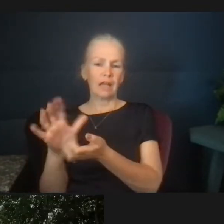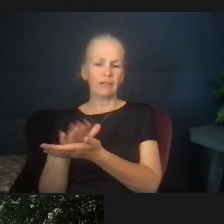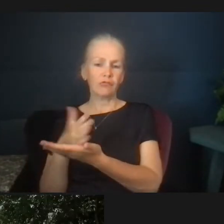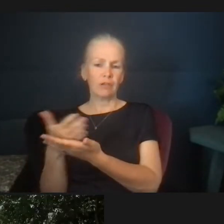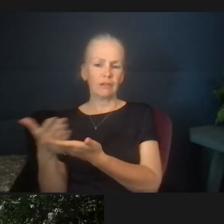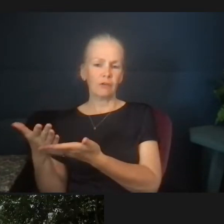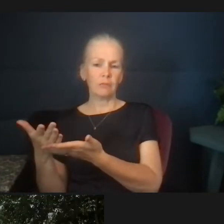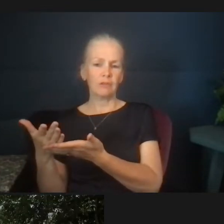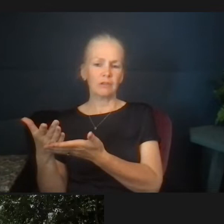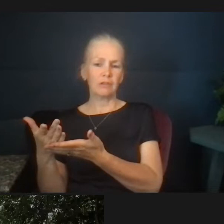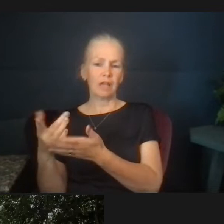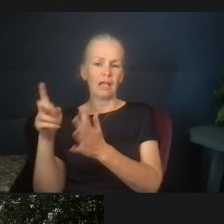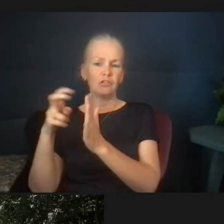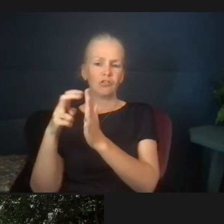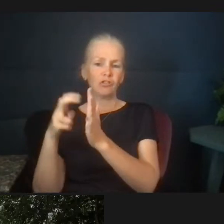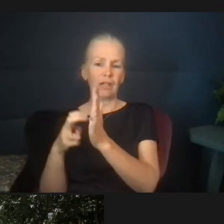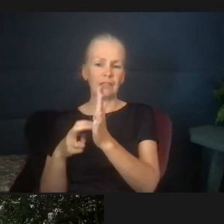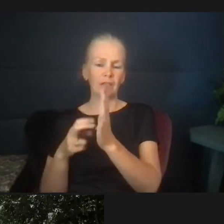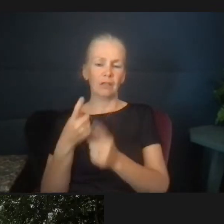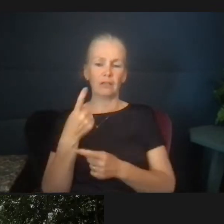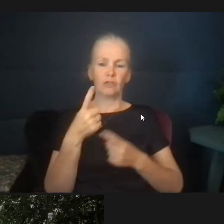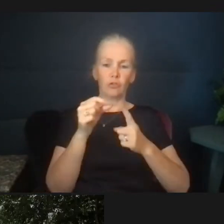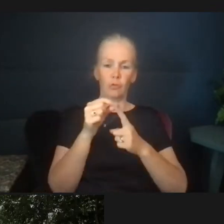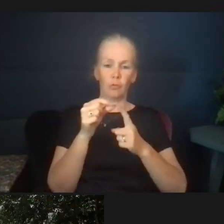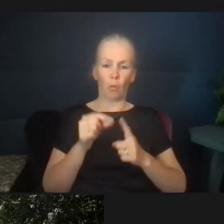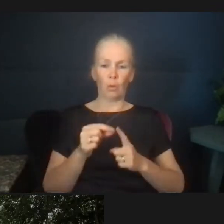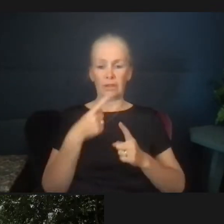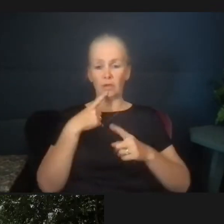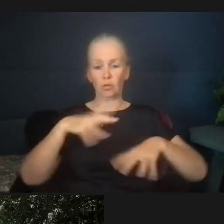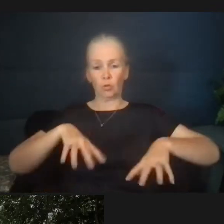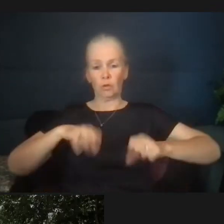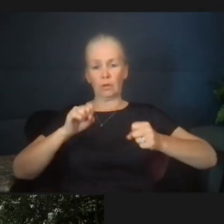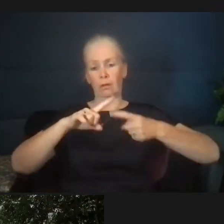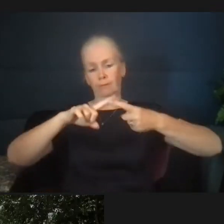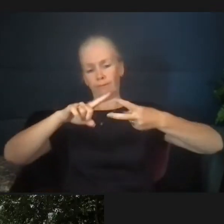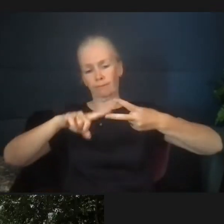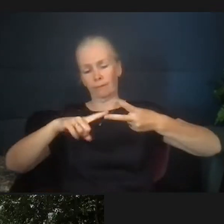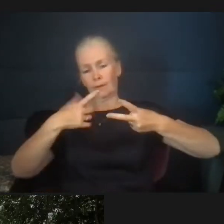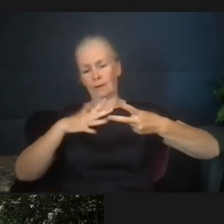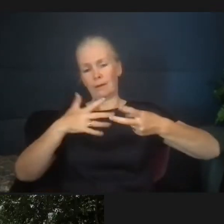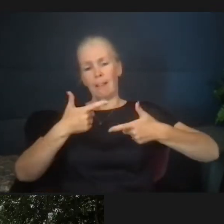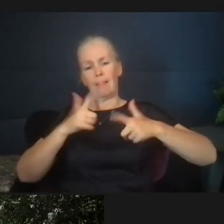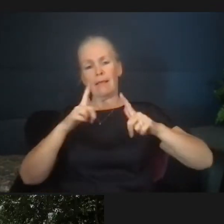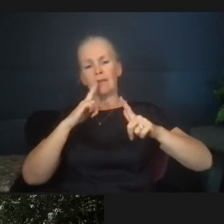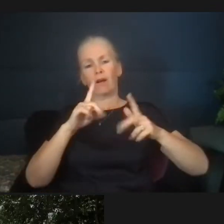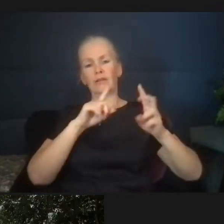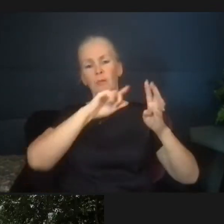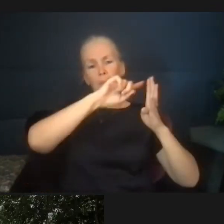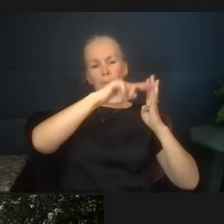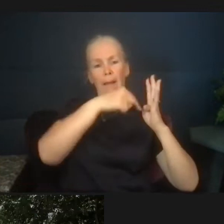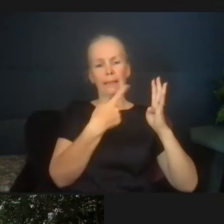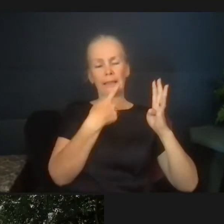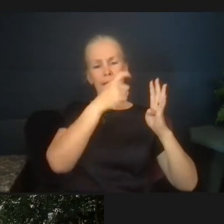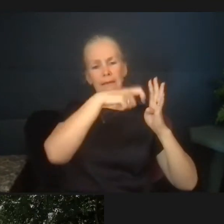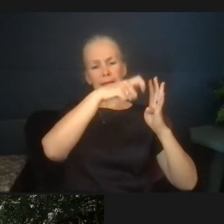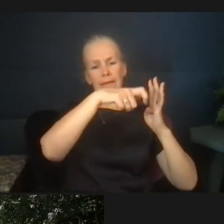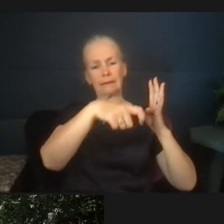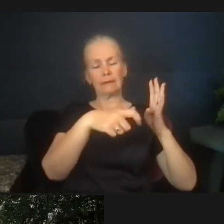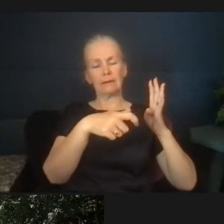points to kind of start us off there and lead on to our panellists and Atif after myself.